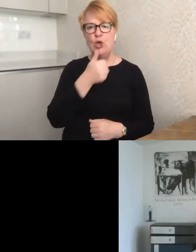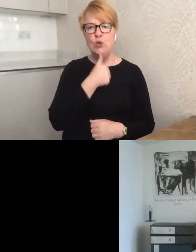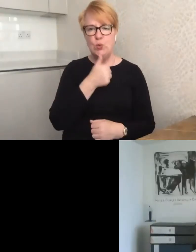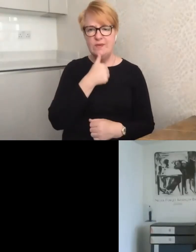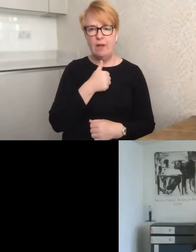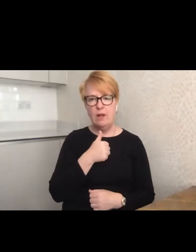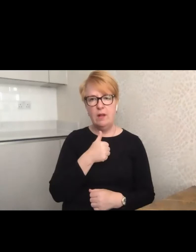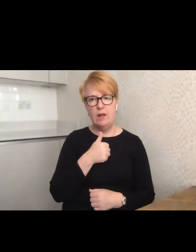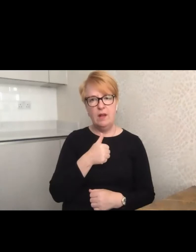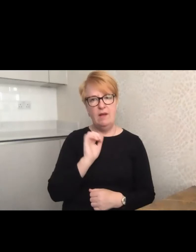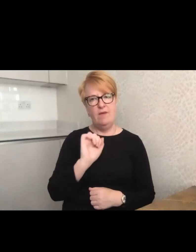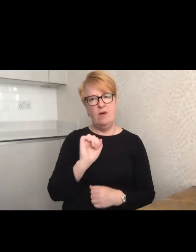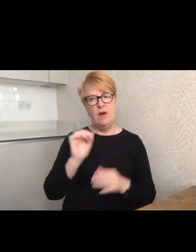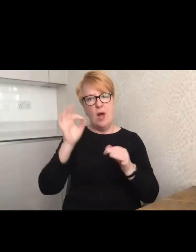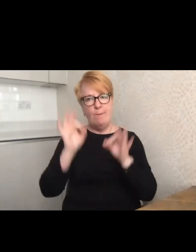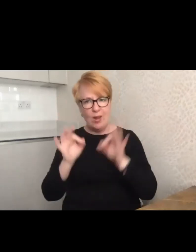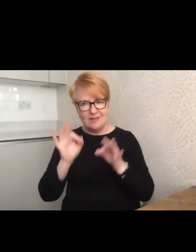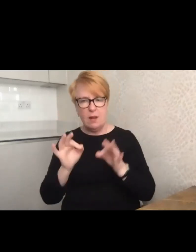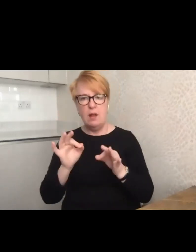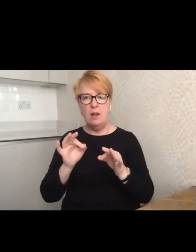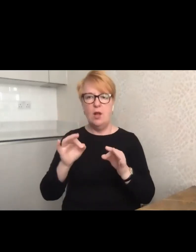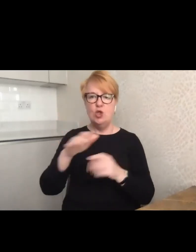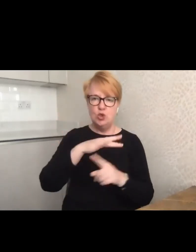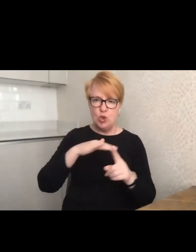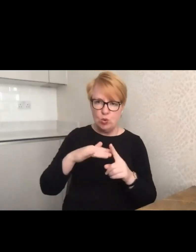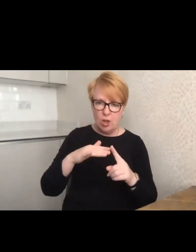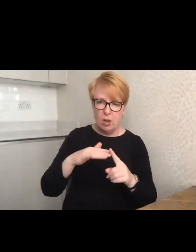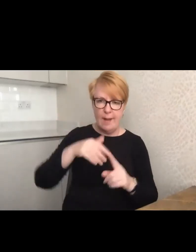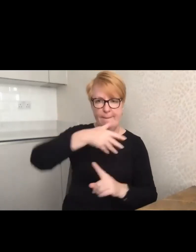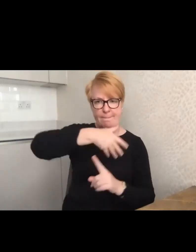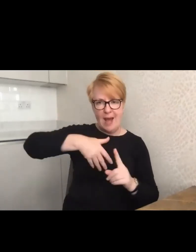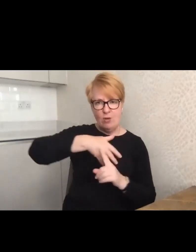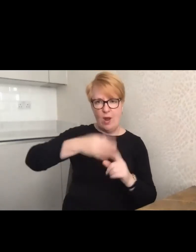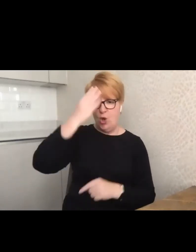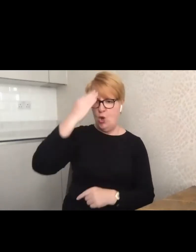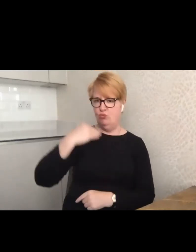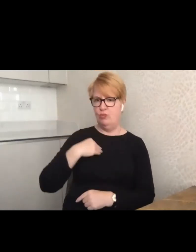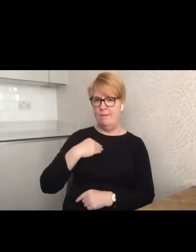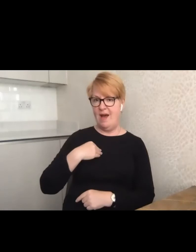social background and context to remind us of what it is that we're actually dealing with,